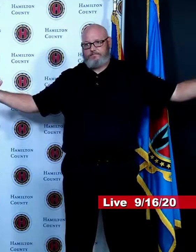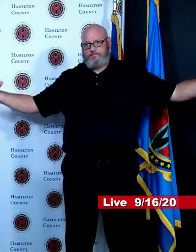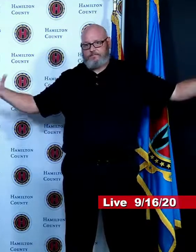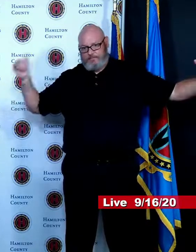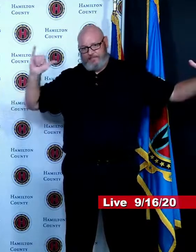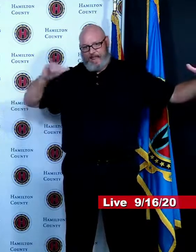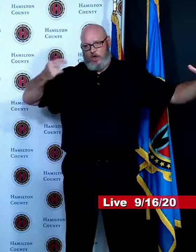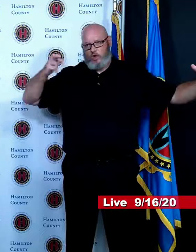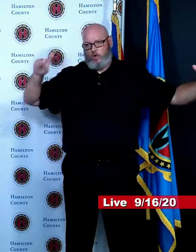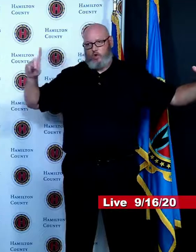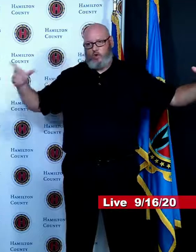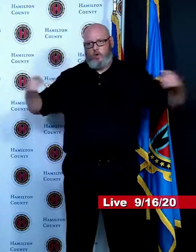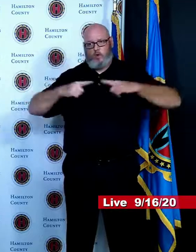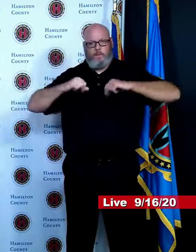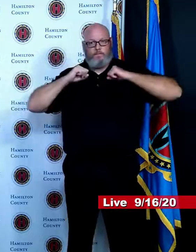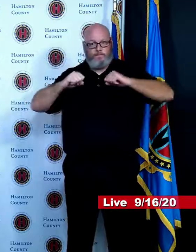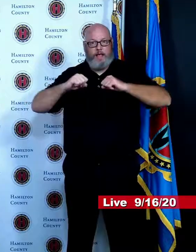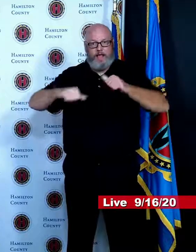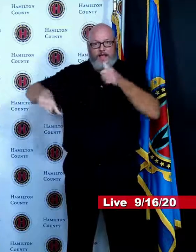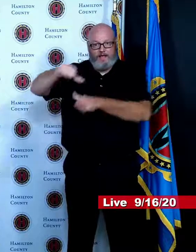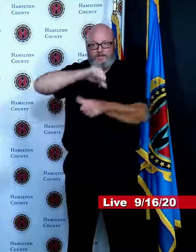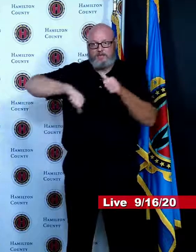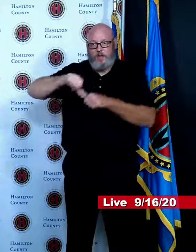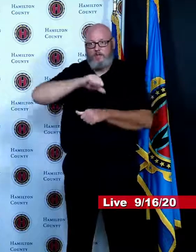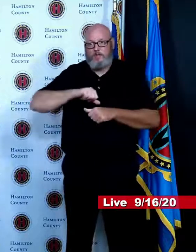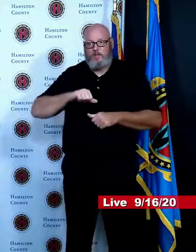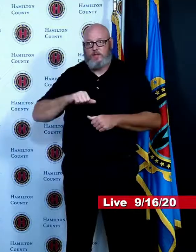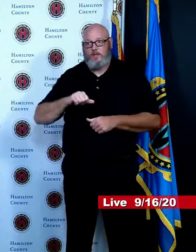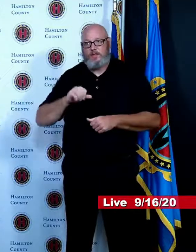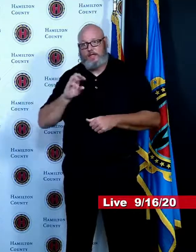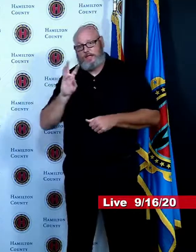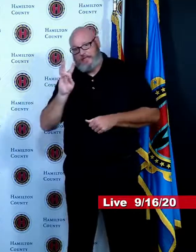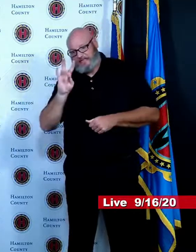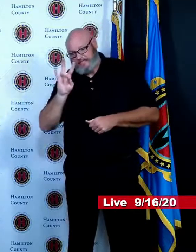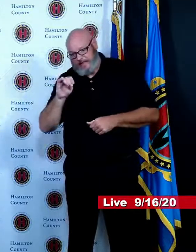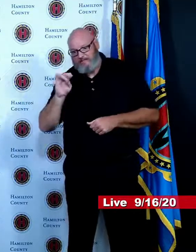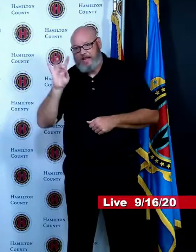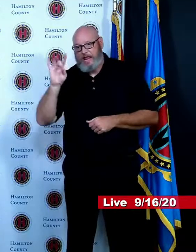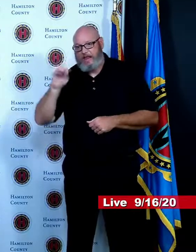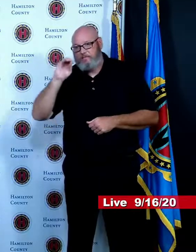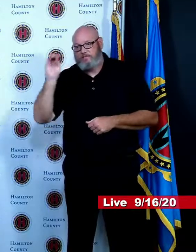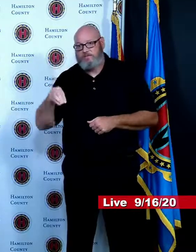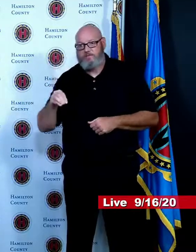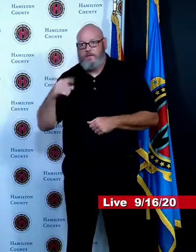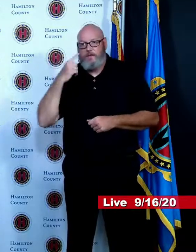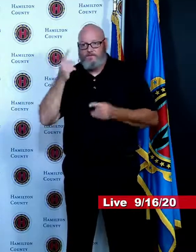correct yes ma'am yes exactly okay and that's our entire population that's everybody that's